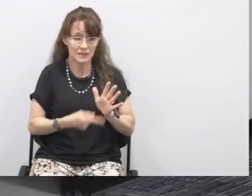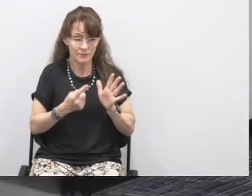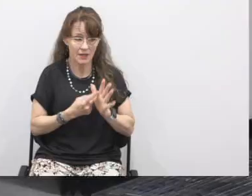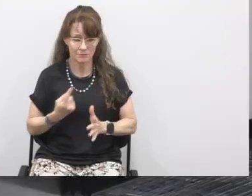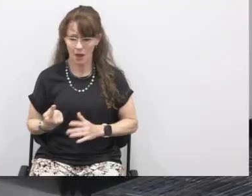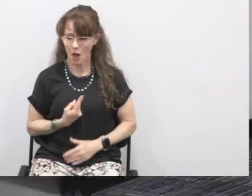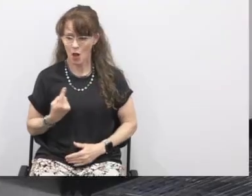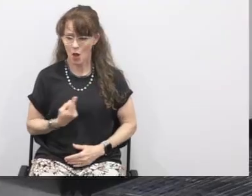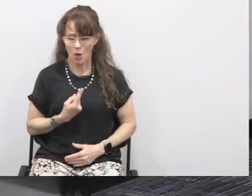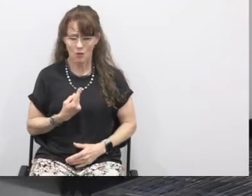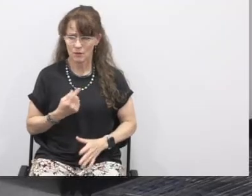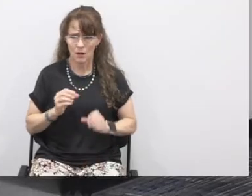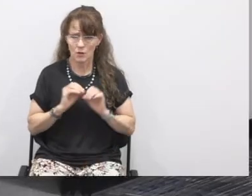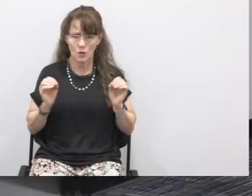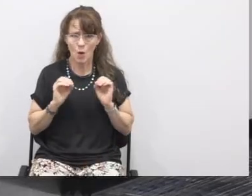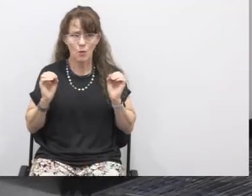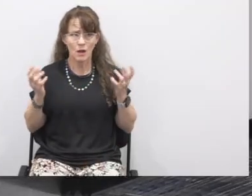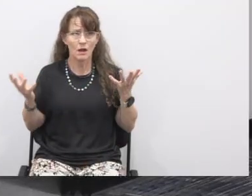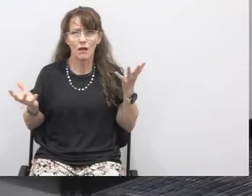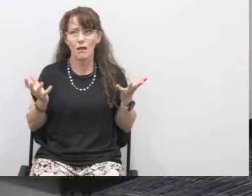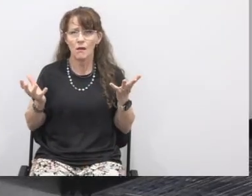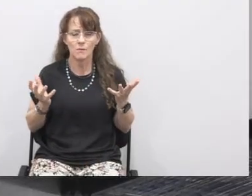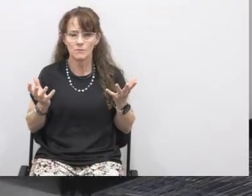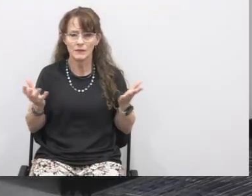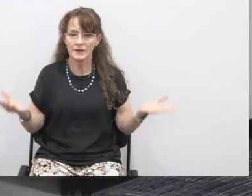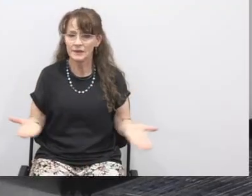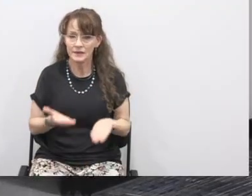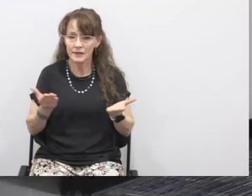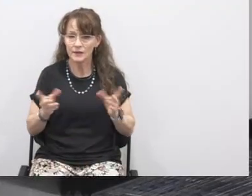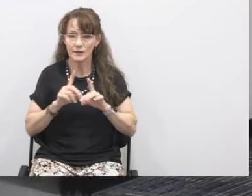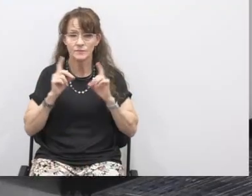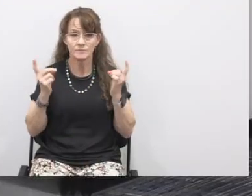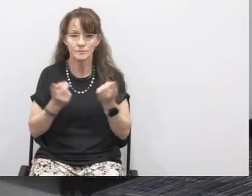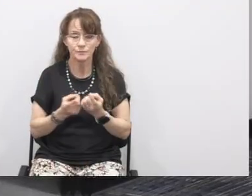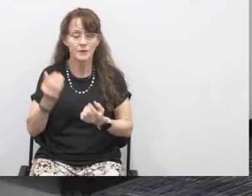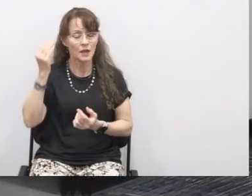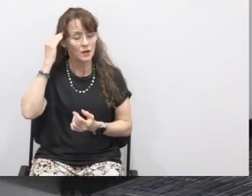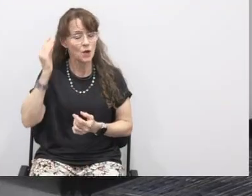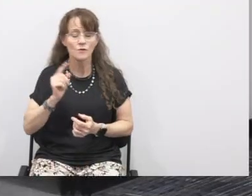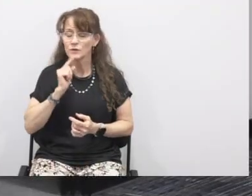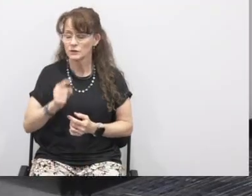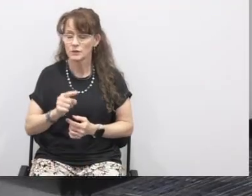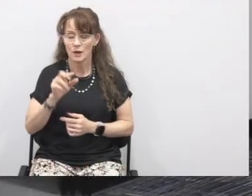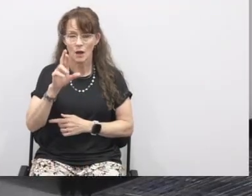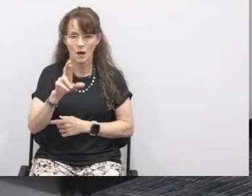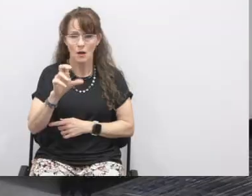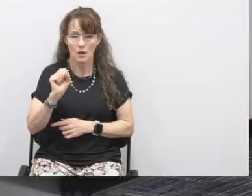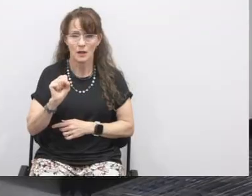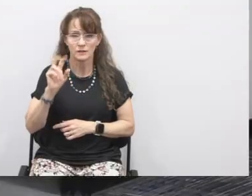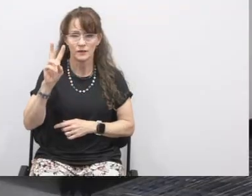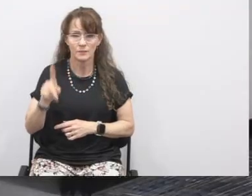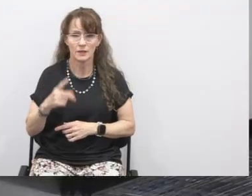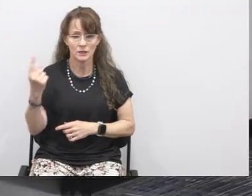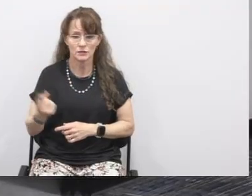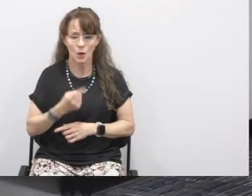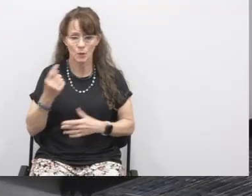they may feel that they don't have no one. But here in this district, I know for sure that RSVP is always here to help them. Thank you.